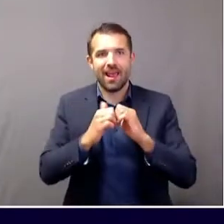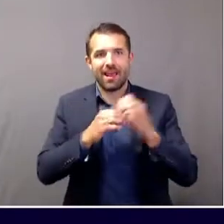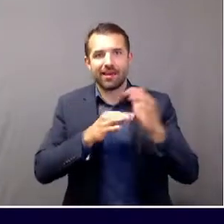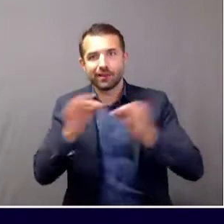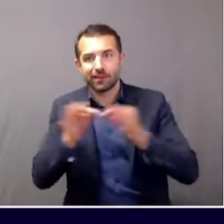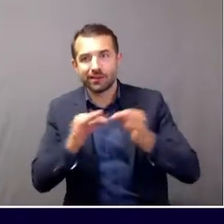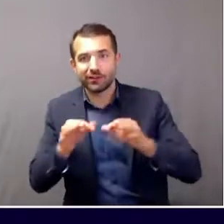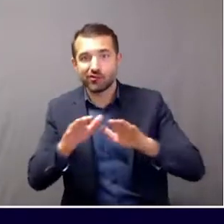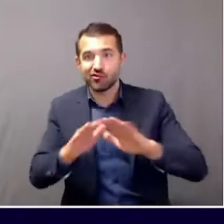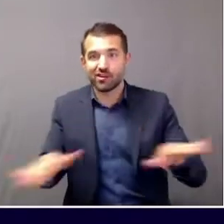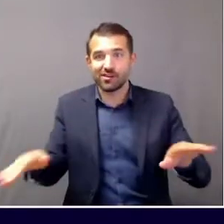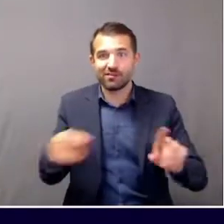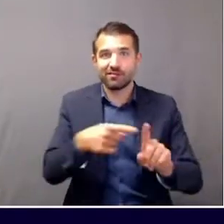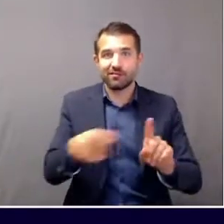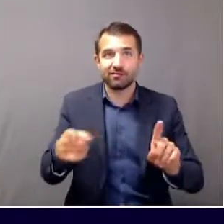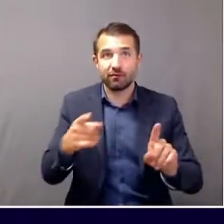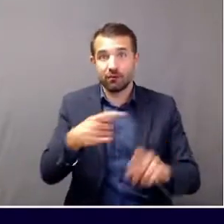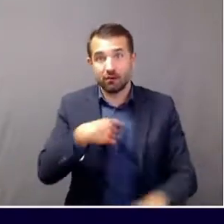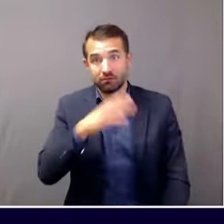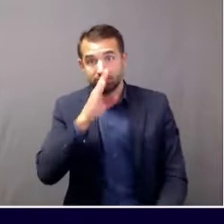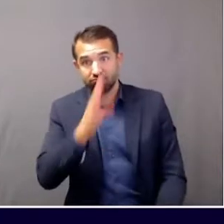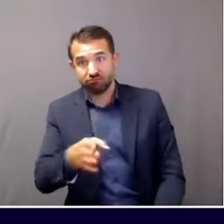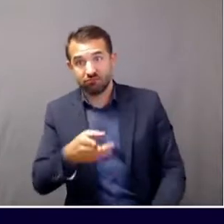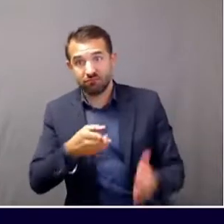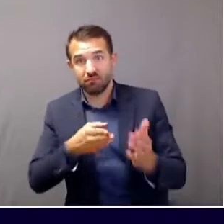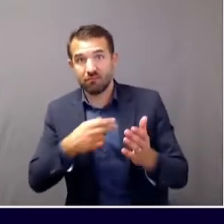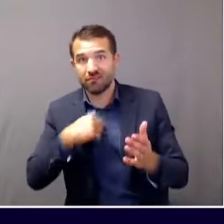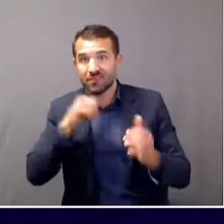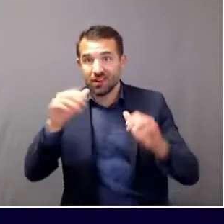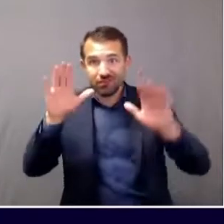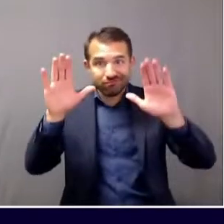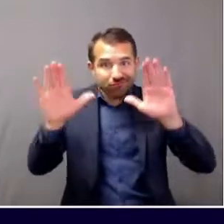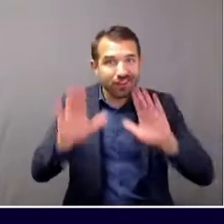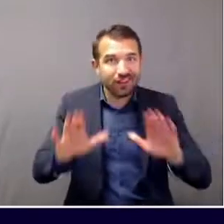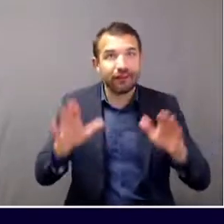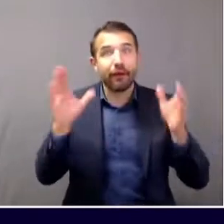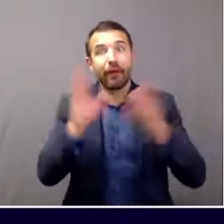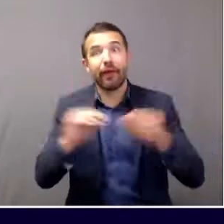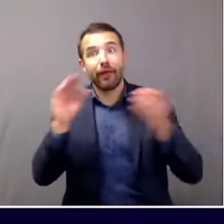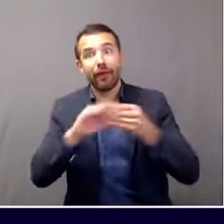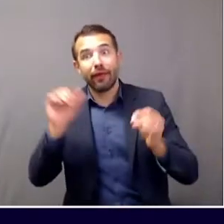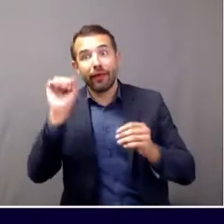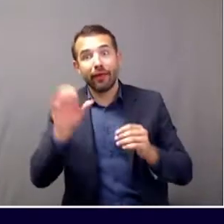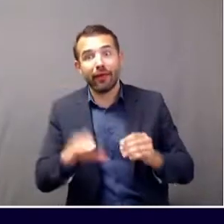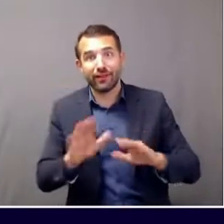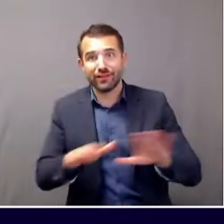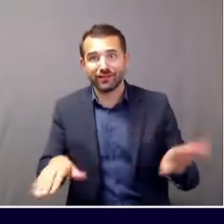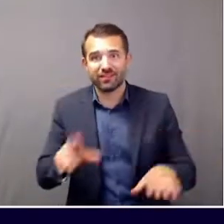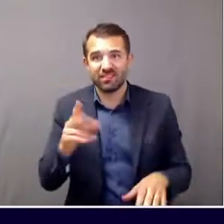the best person who's equipped to provide guidance there I'll